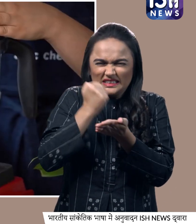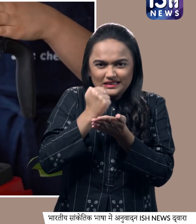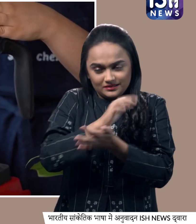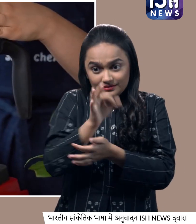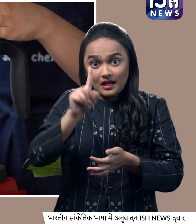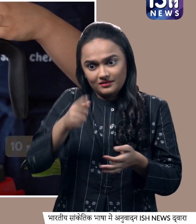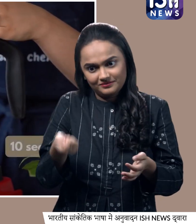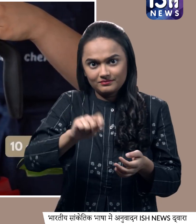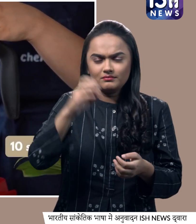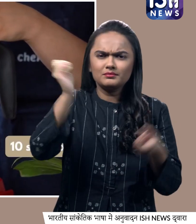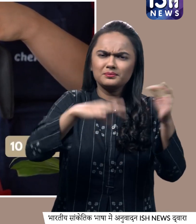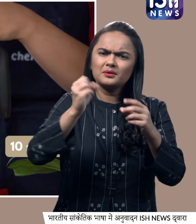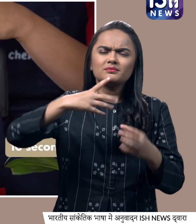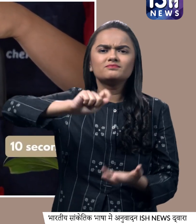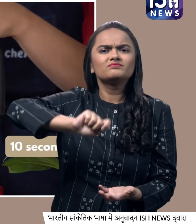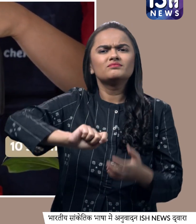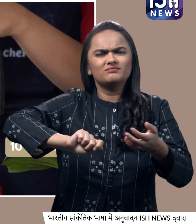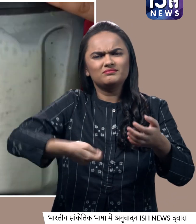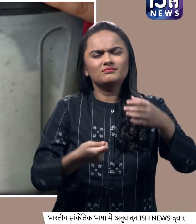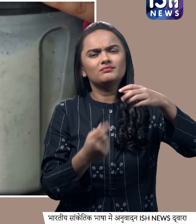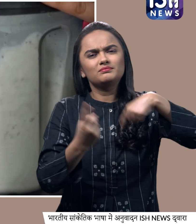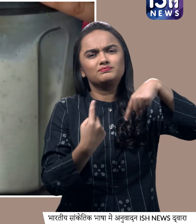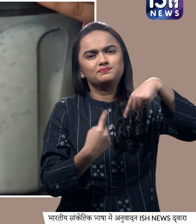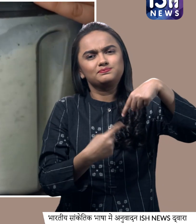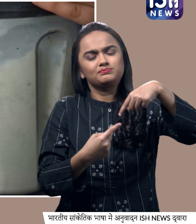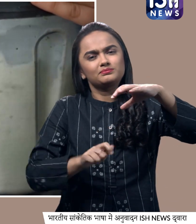Now just blend it well together for 10 seconds